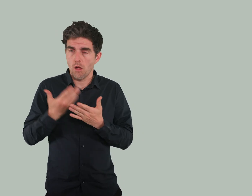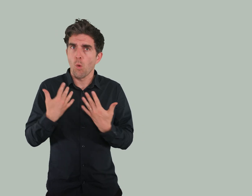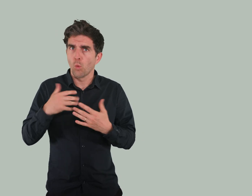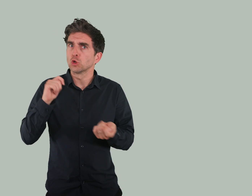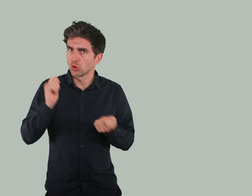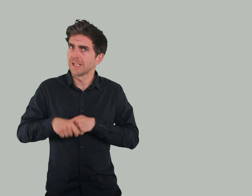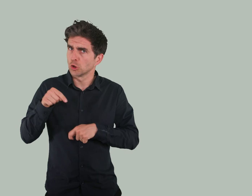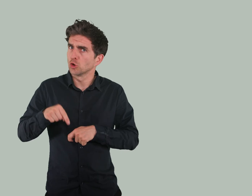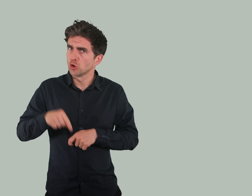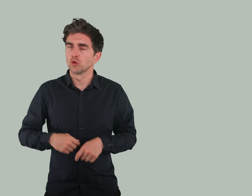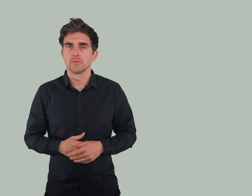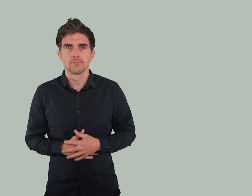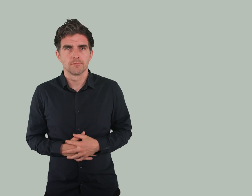has been changing.